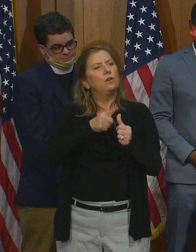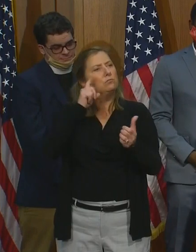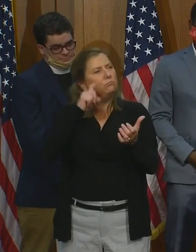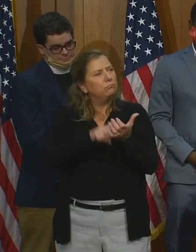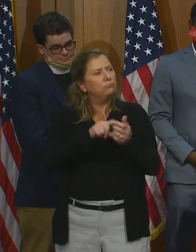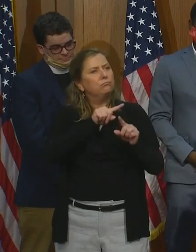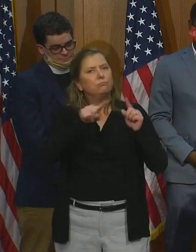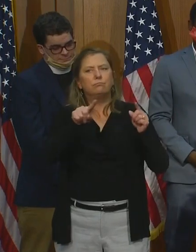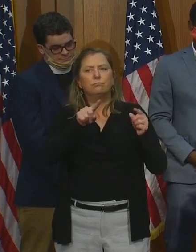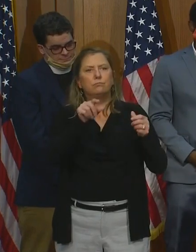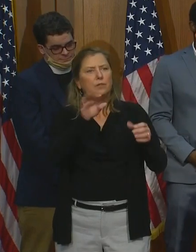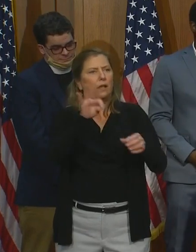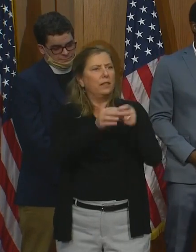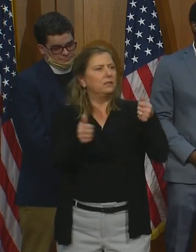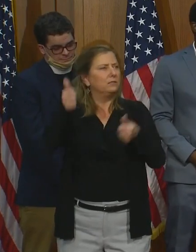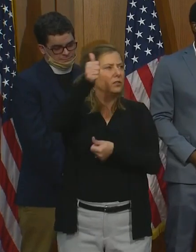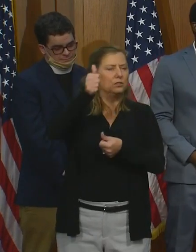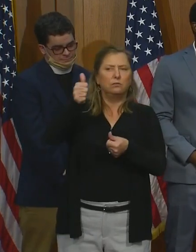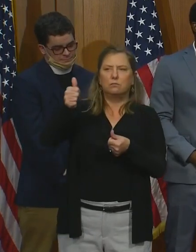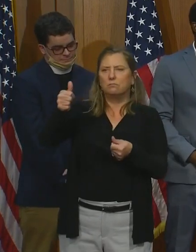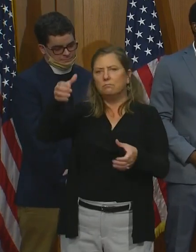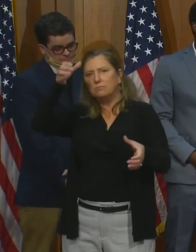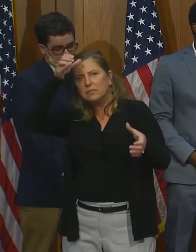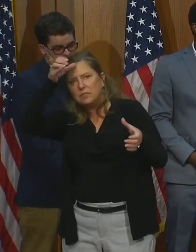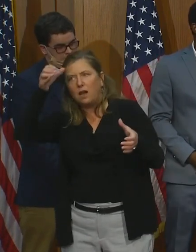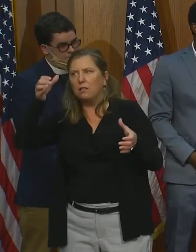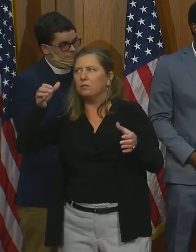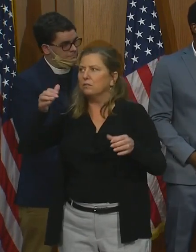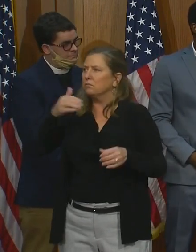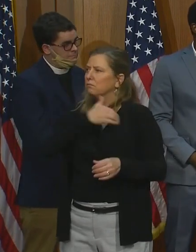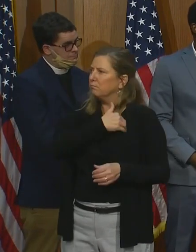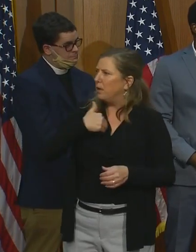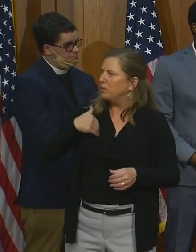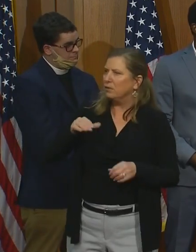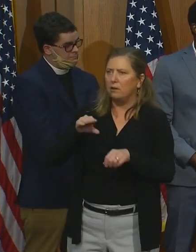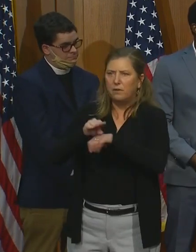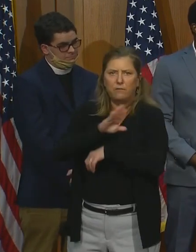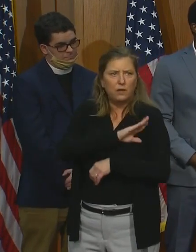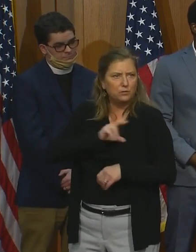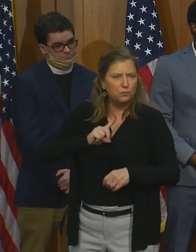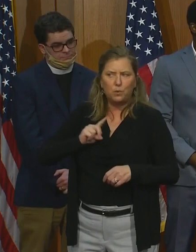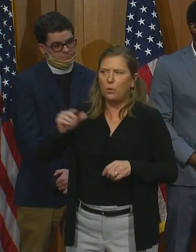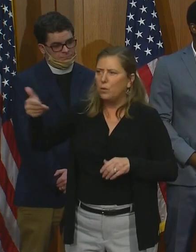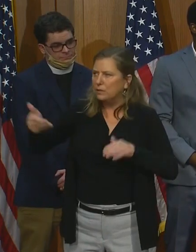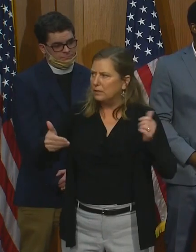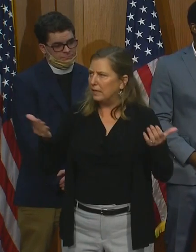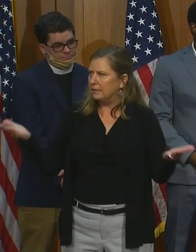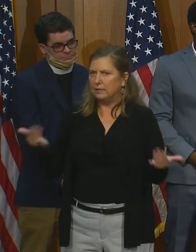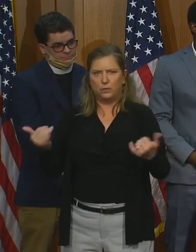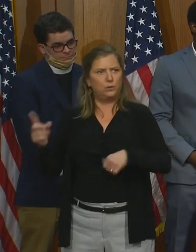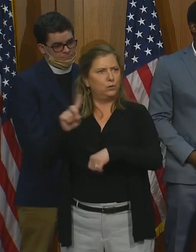WANT TO ACKNOWLEDGE ALL THE ELECTED OFFICIALS SCHOLARS